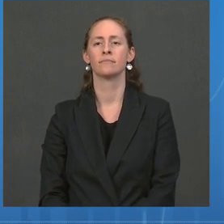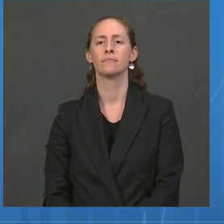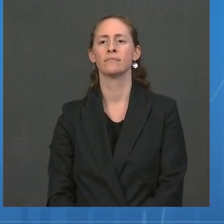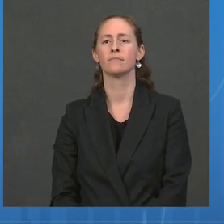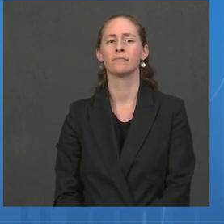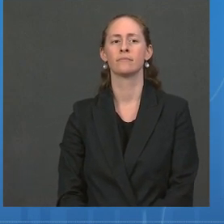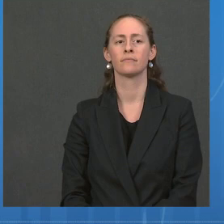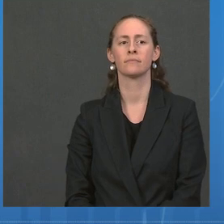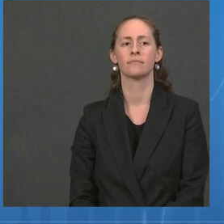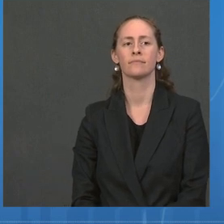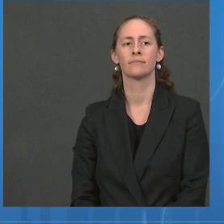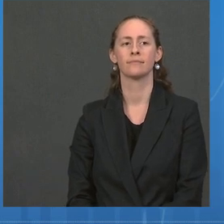Moderator: Josh Wingrove at Bloomberg.